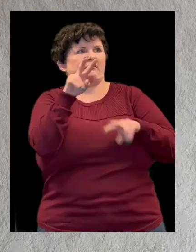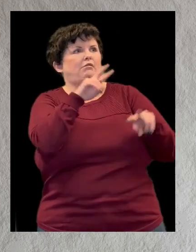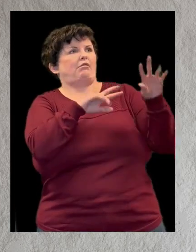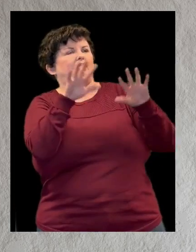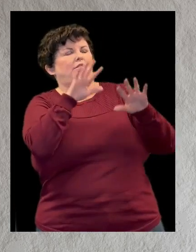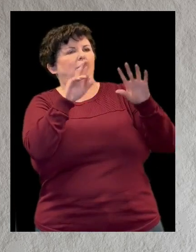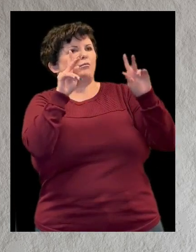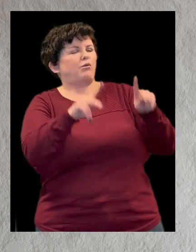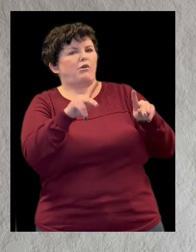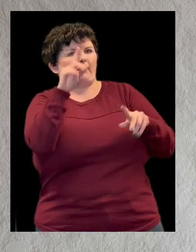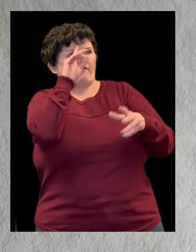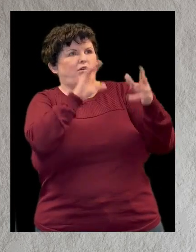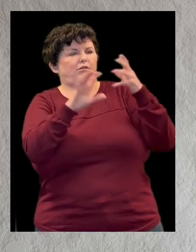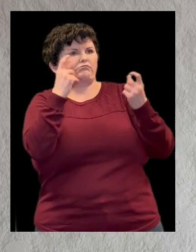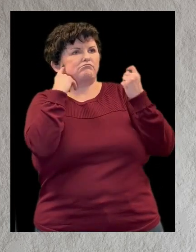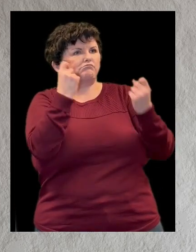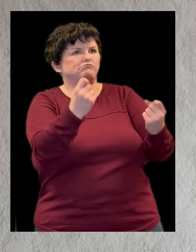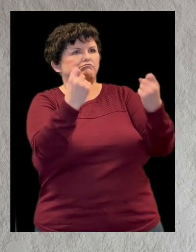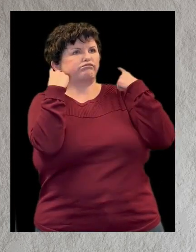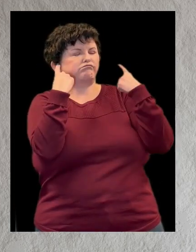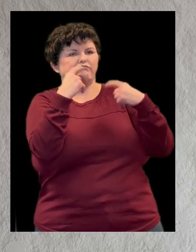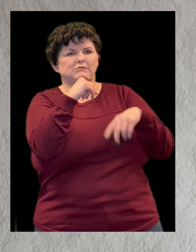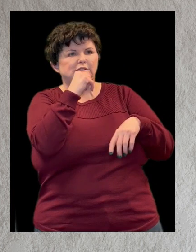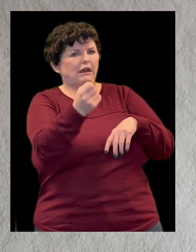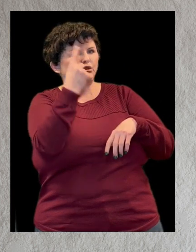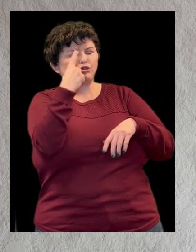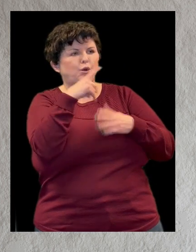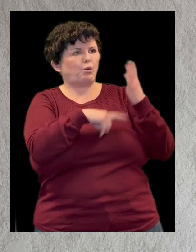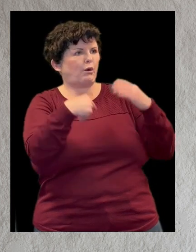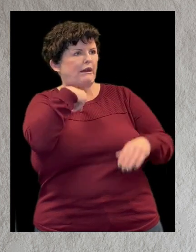and they may not even hear or understand what my need is.